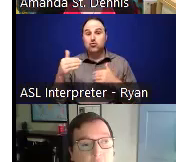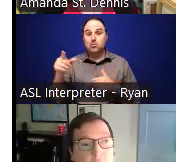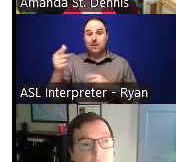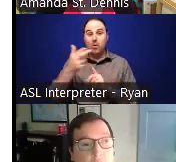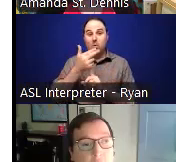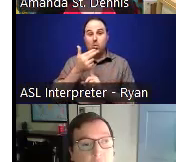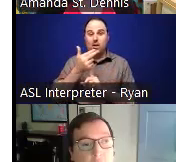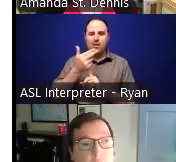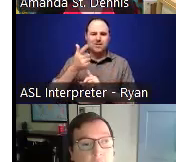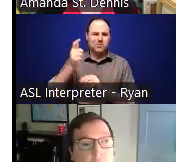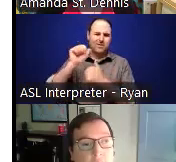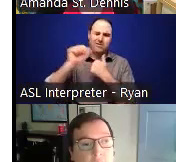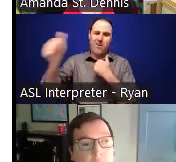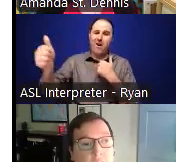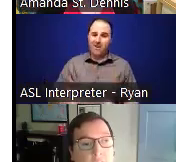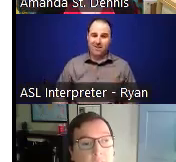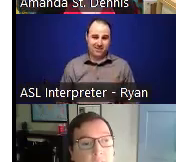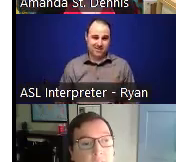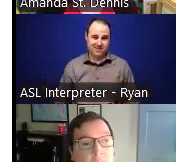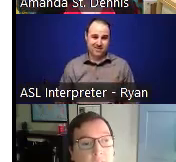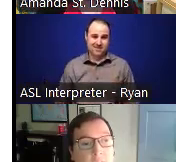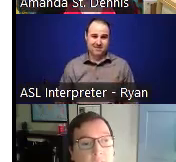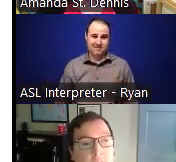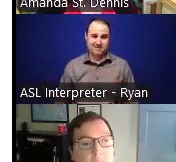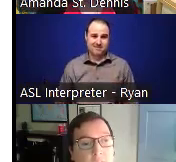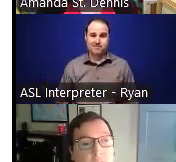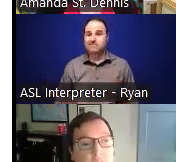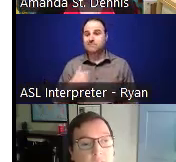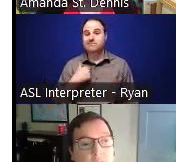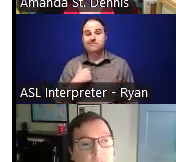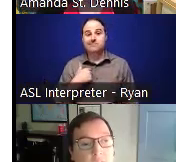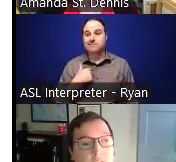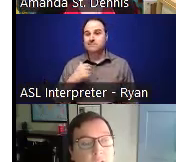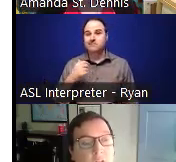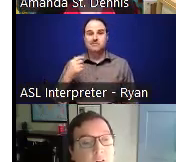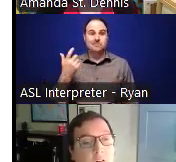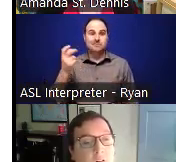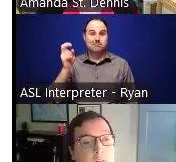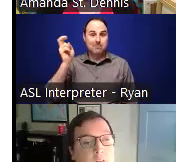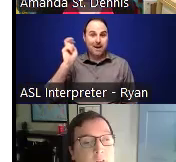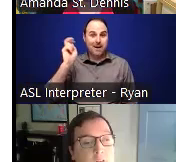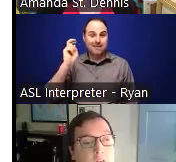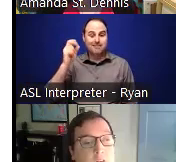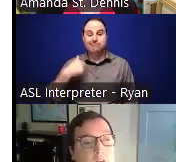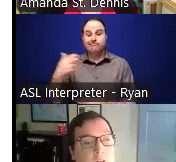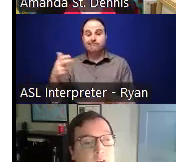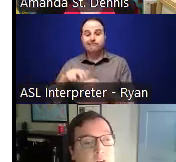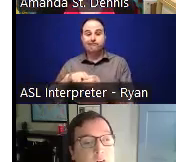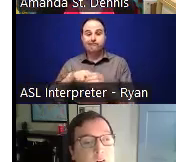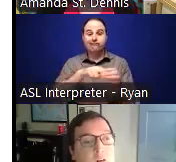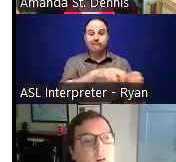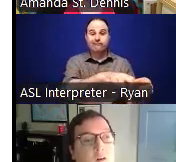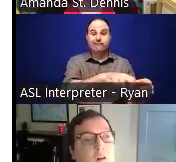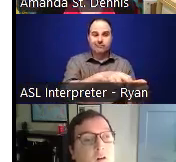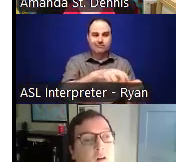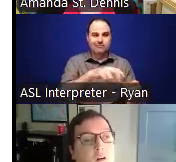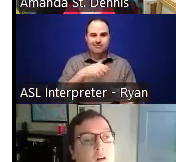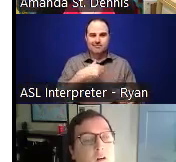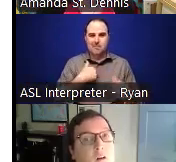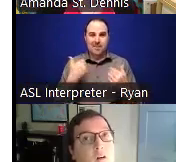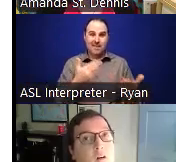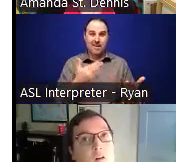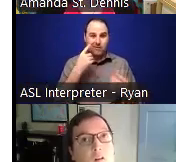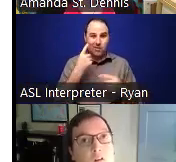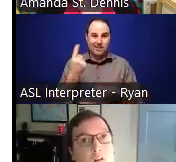be I taken transit in and I'm just there for the day so I don't have a home base. So having a